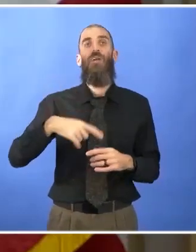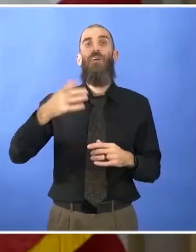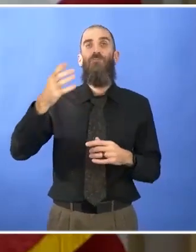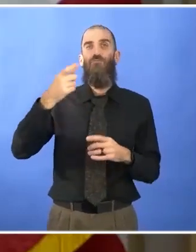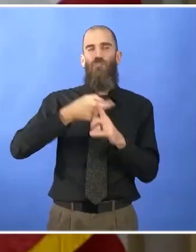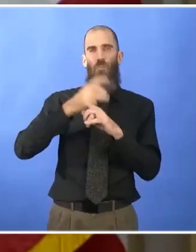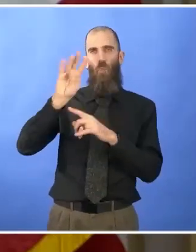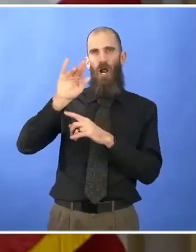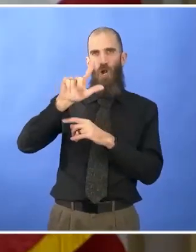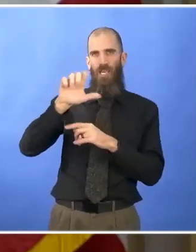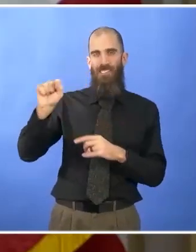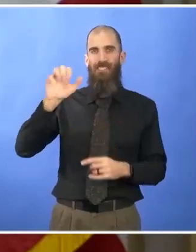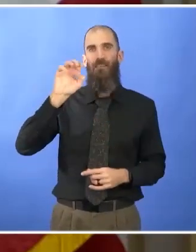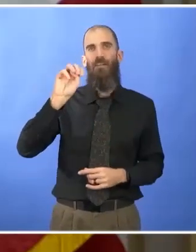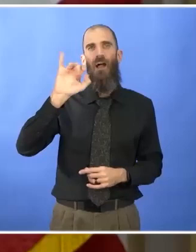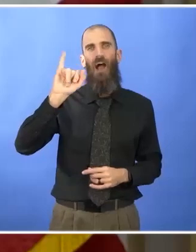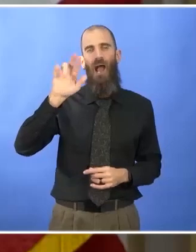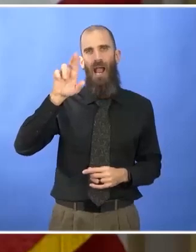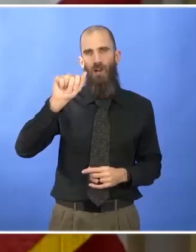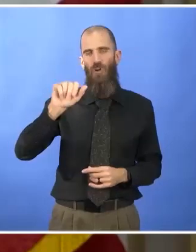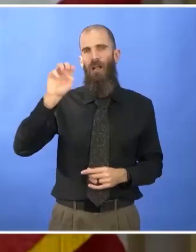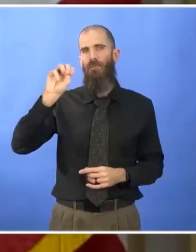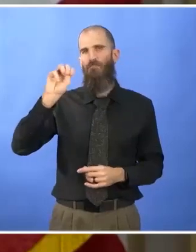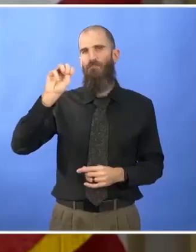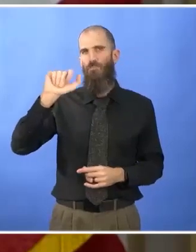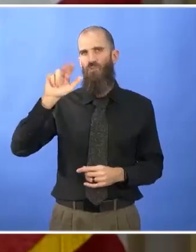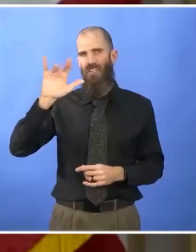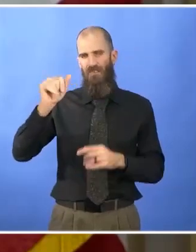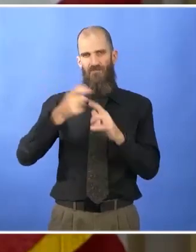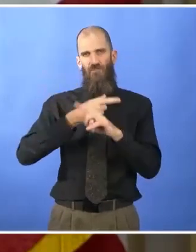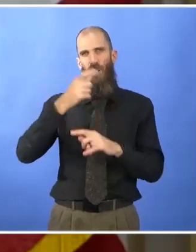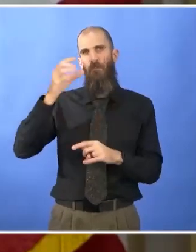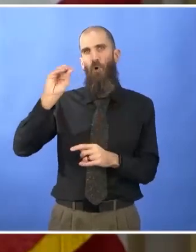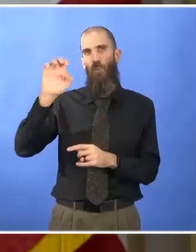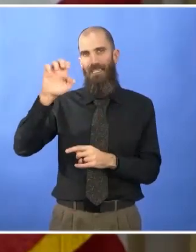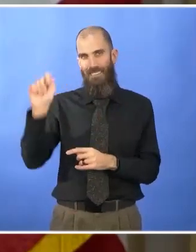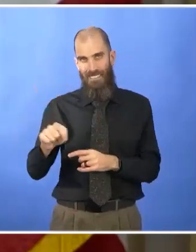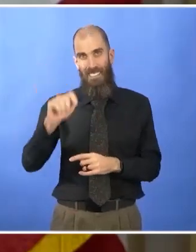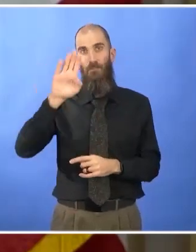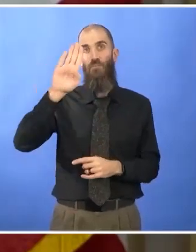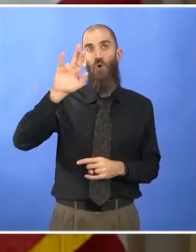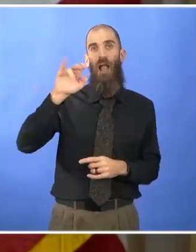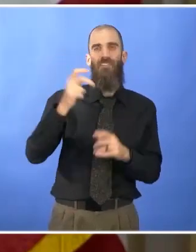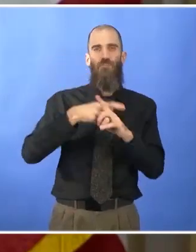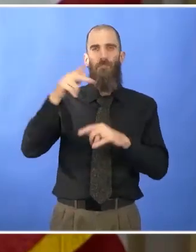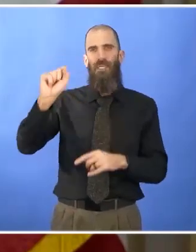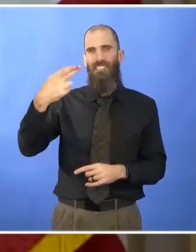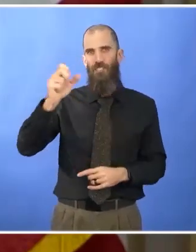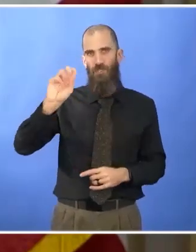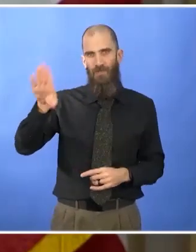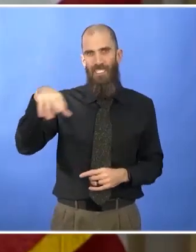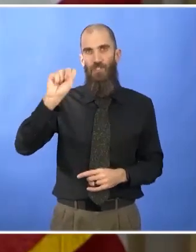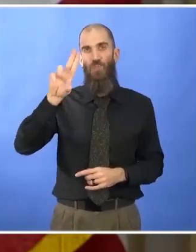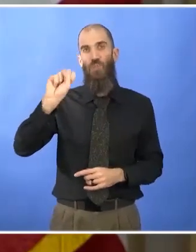BRIAN FROM THE PUBLIC SAFETY AND HOMELAND SECURITY BUREAU. SUSAN AARON, DAVID, AND MICHELLE FROM THE OFFICE OF